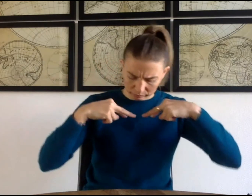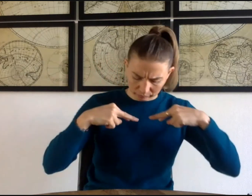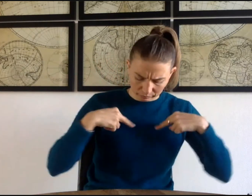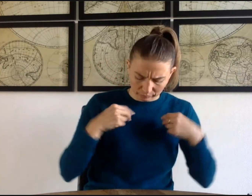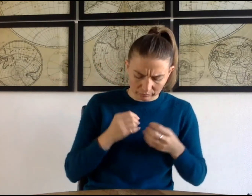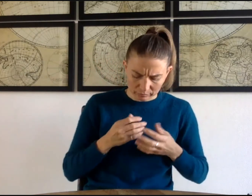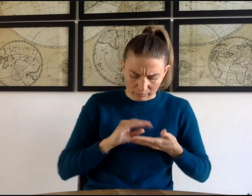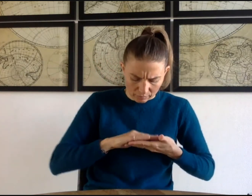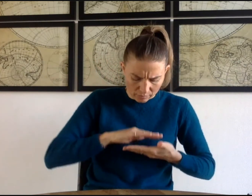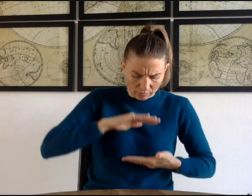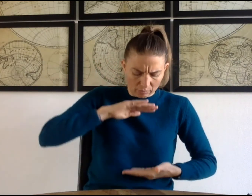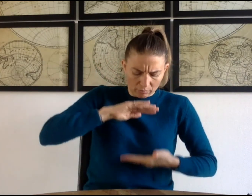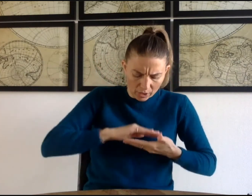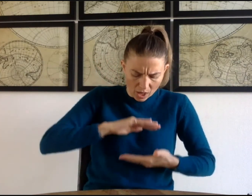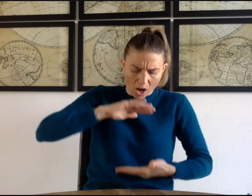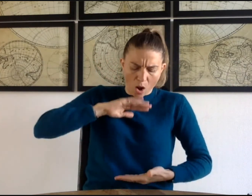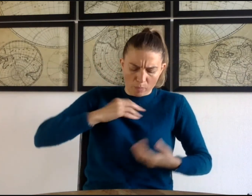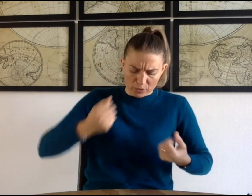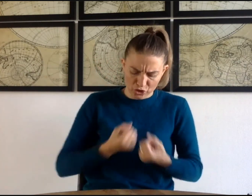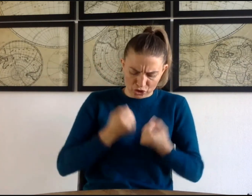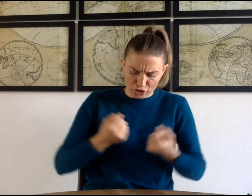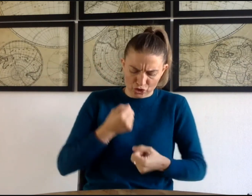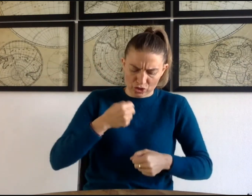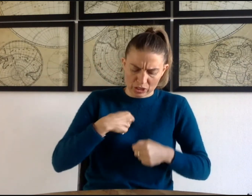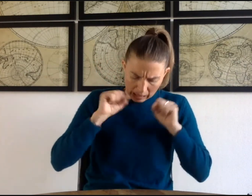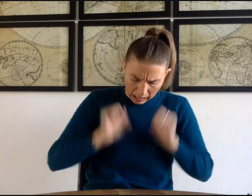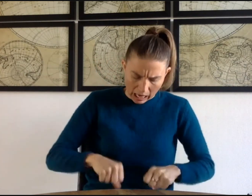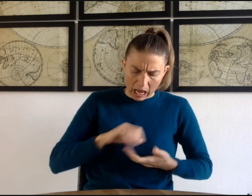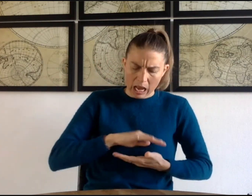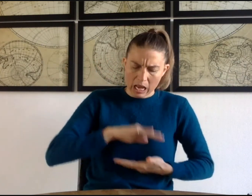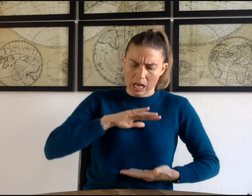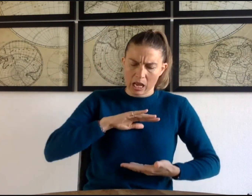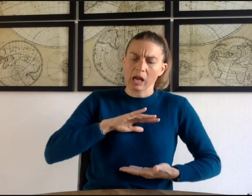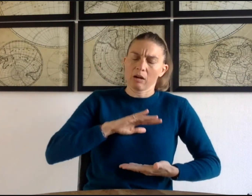this is to be discussed with the organizational structure